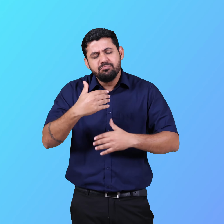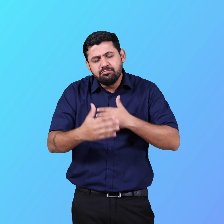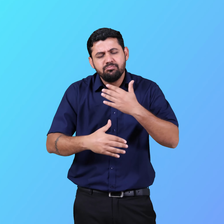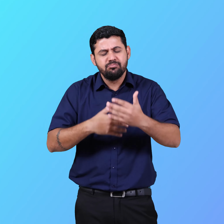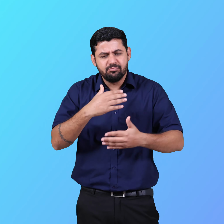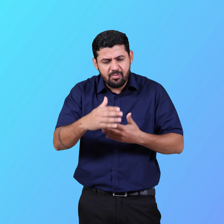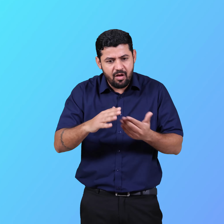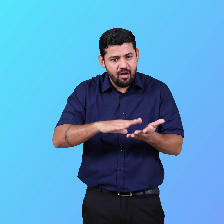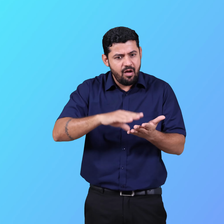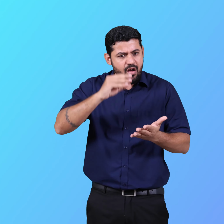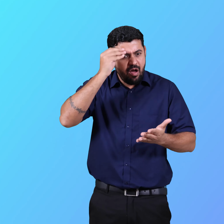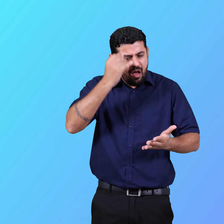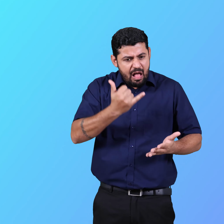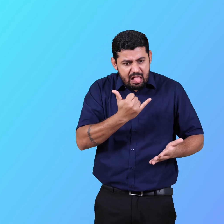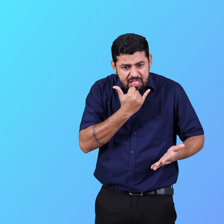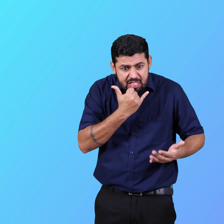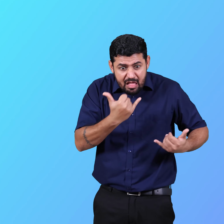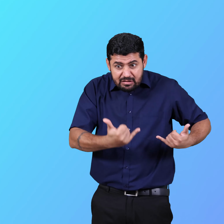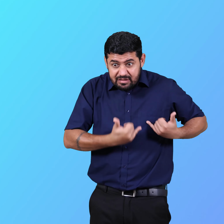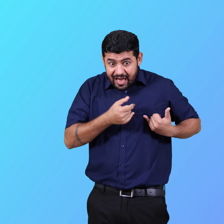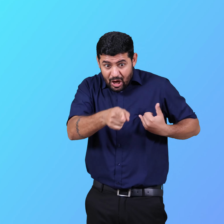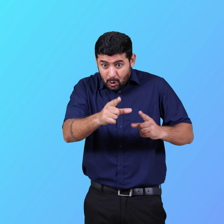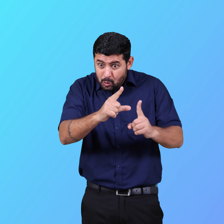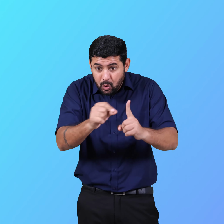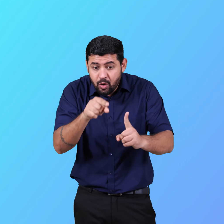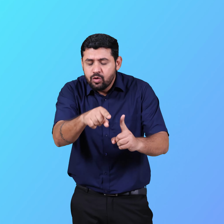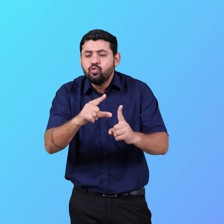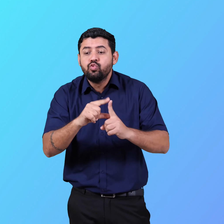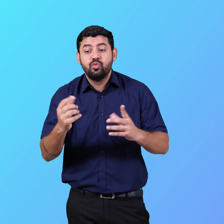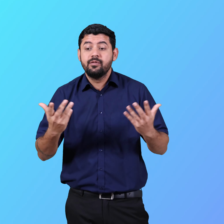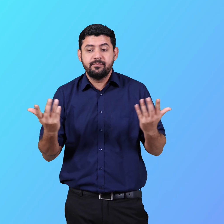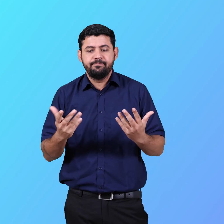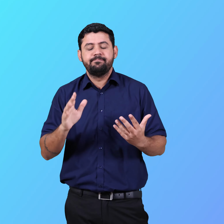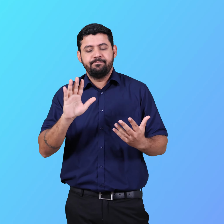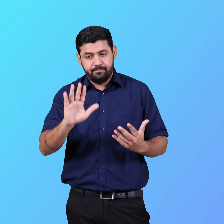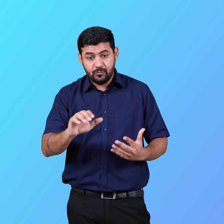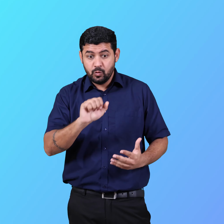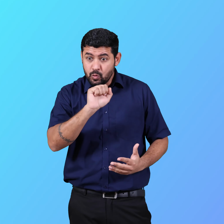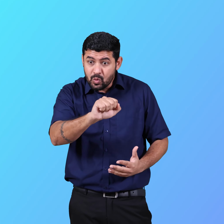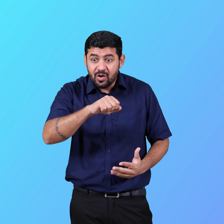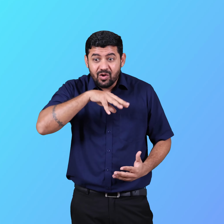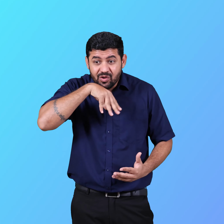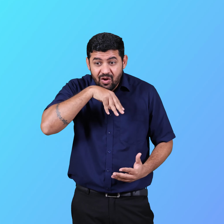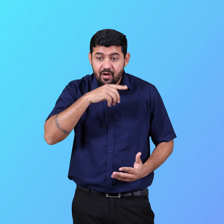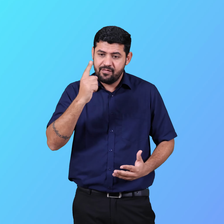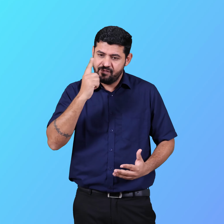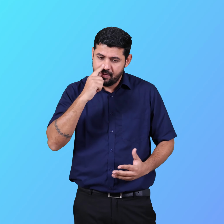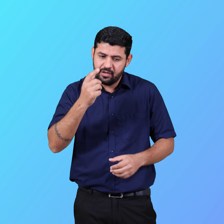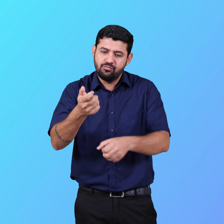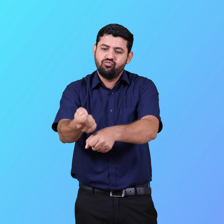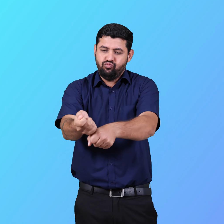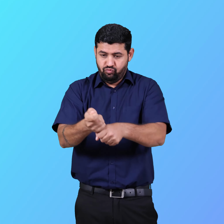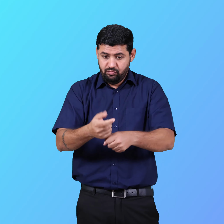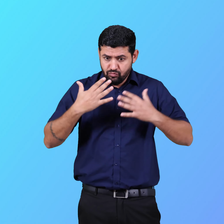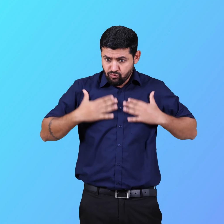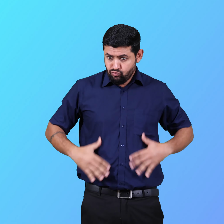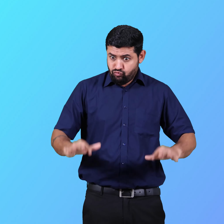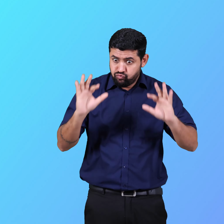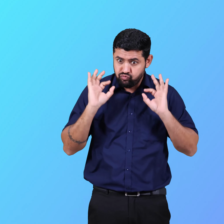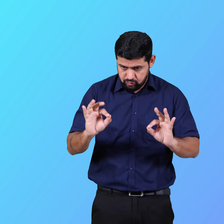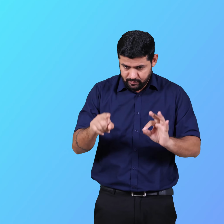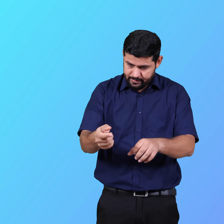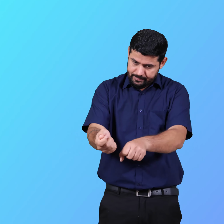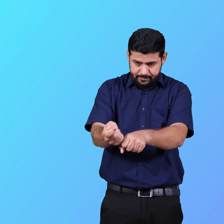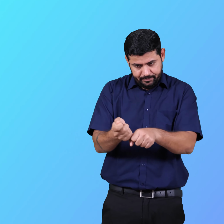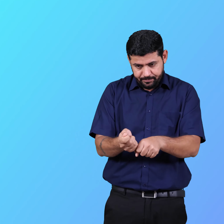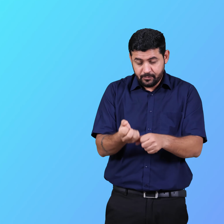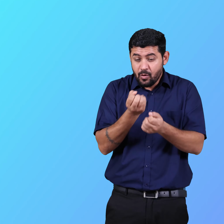If you learn about that sin, you must bring a female goat that has nothing wrong with it as your sin offering.